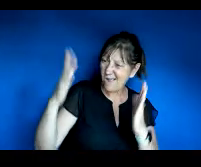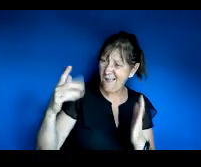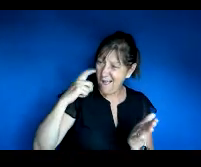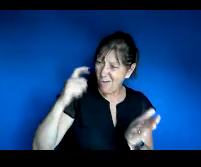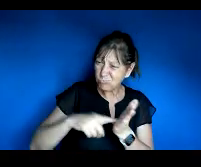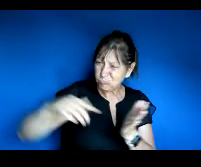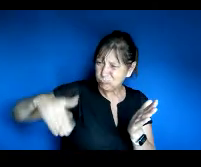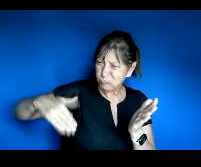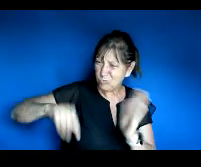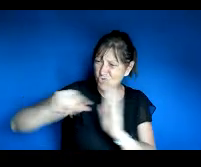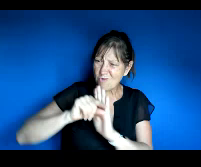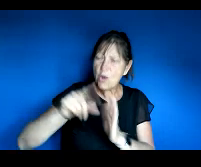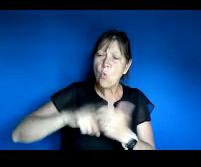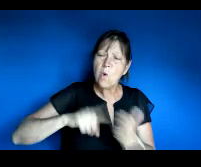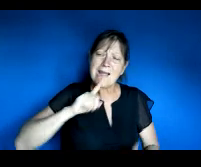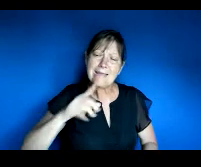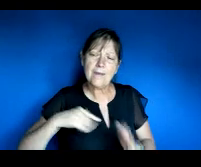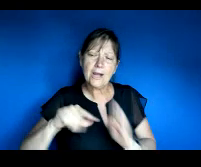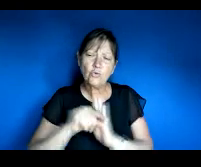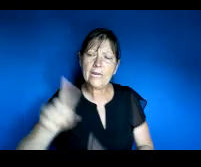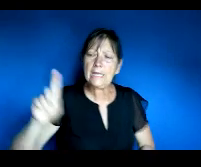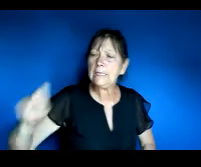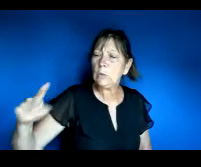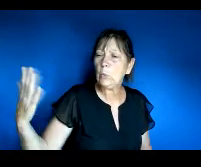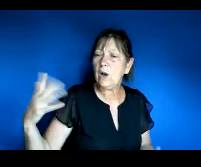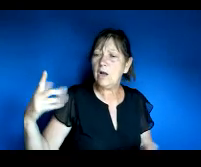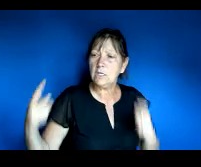What is my grade on that exam, so I know what adjustments I need to make."